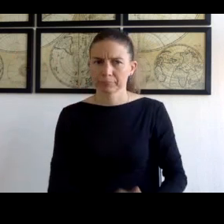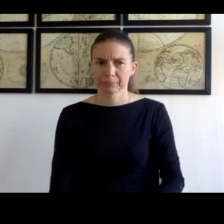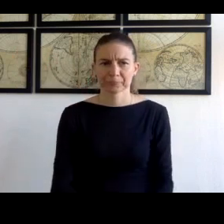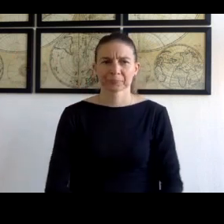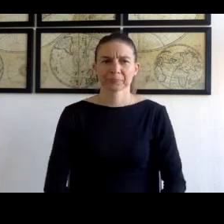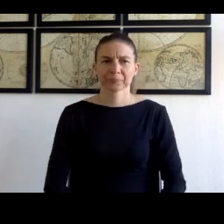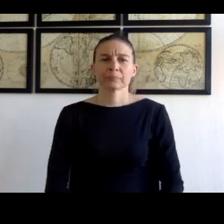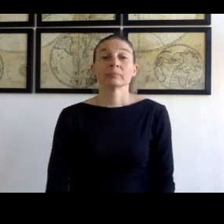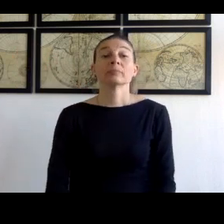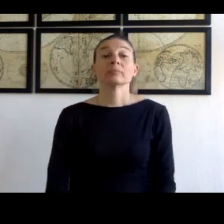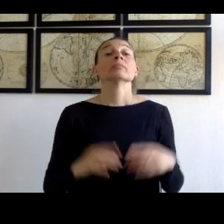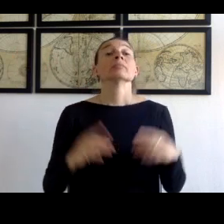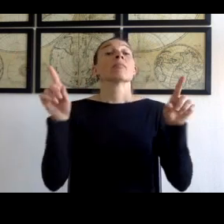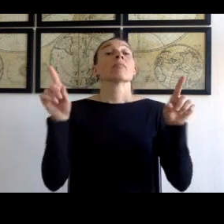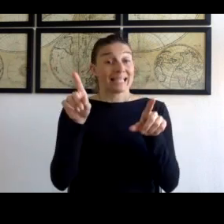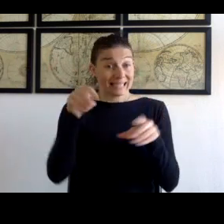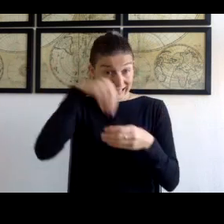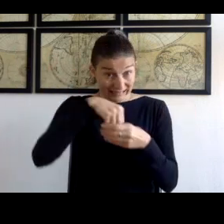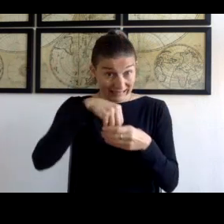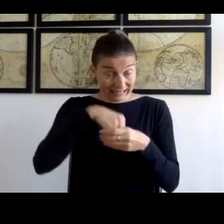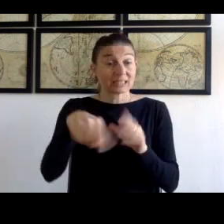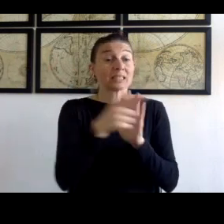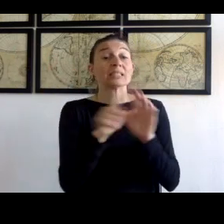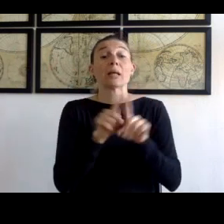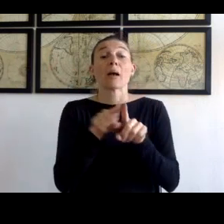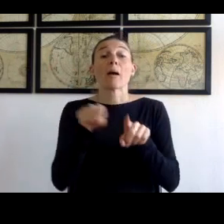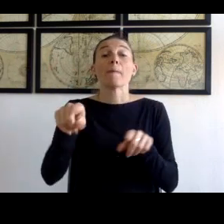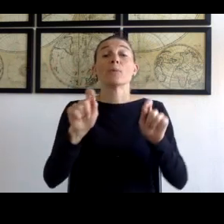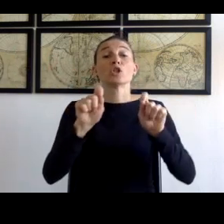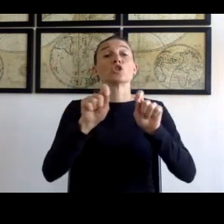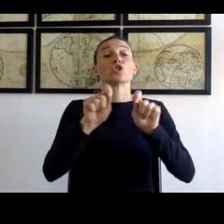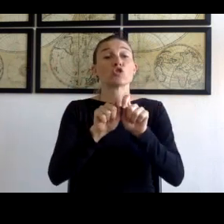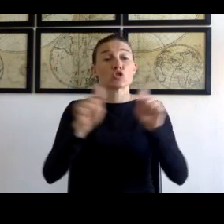which are your router or modem or your Smartphone